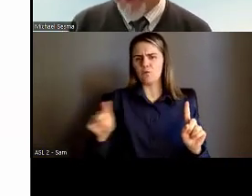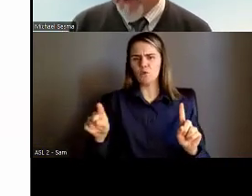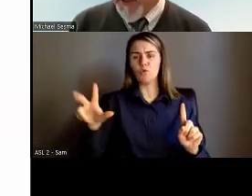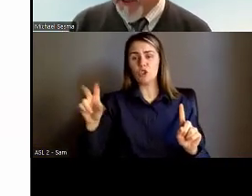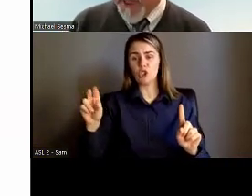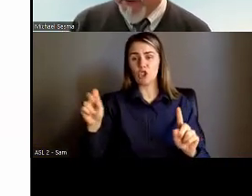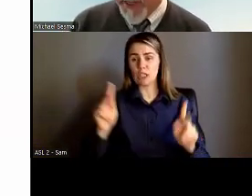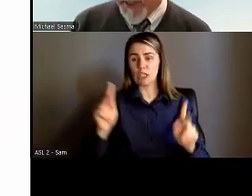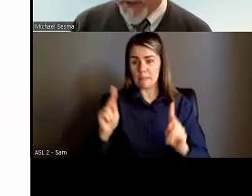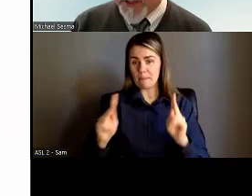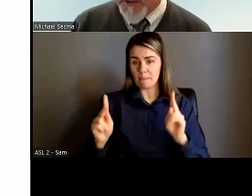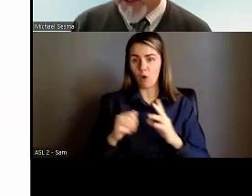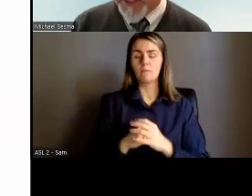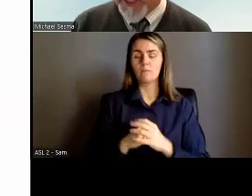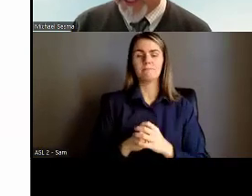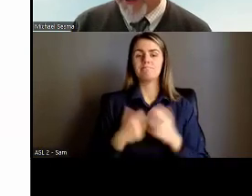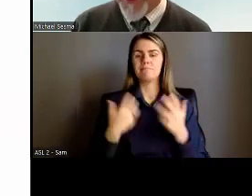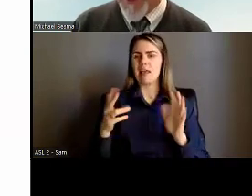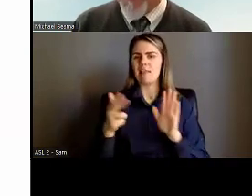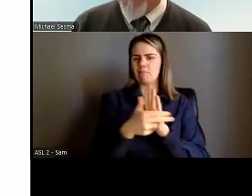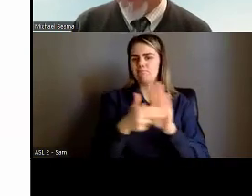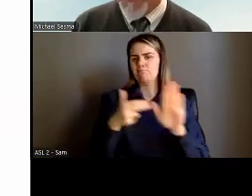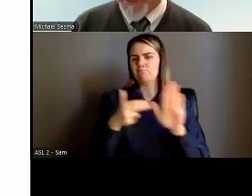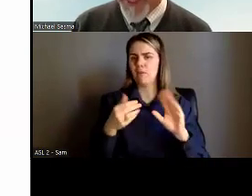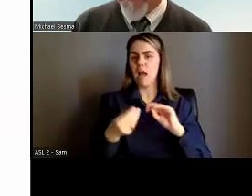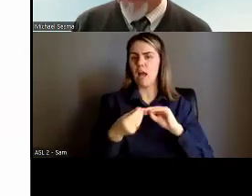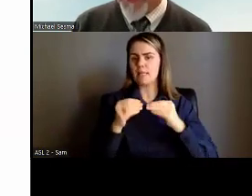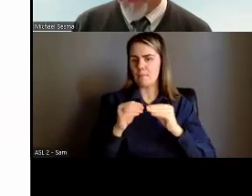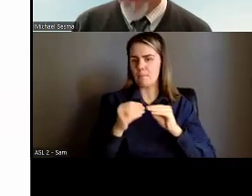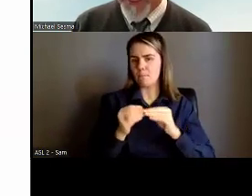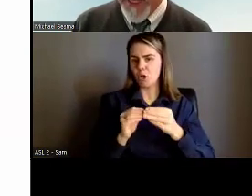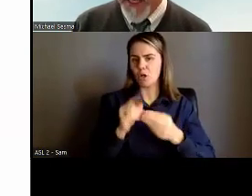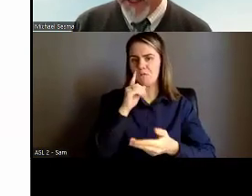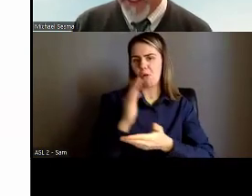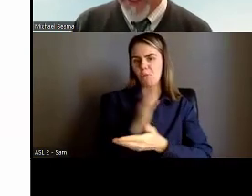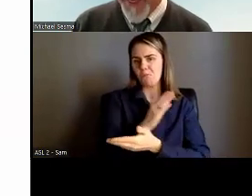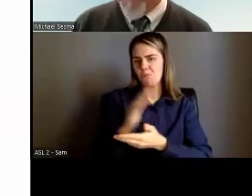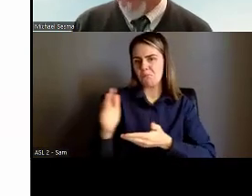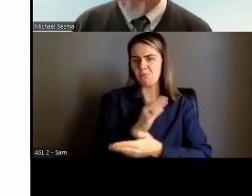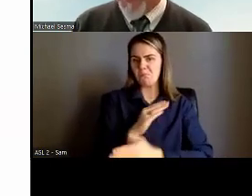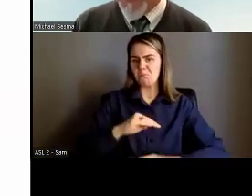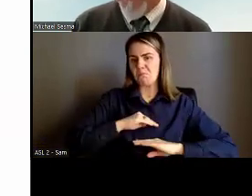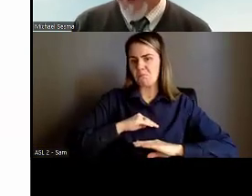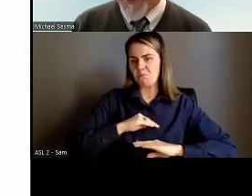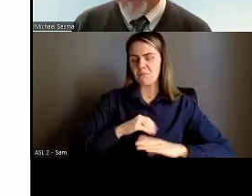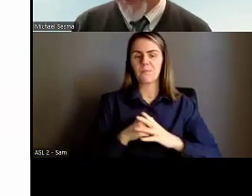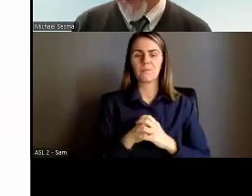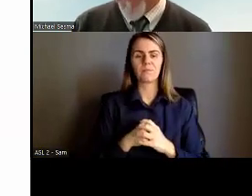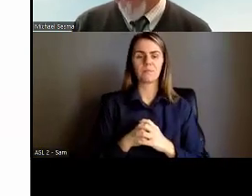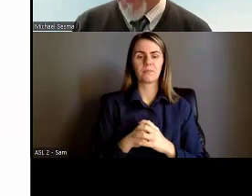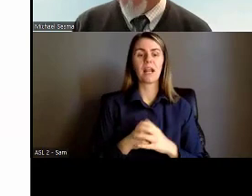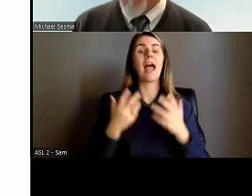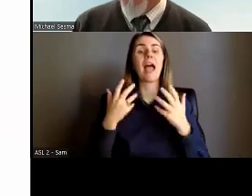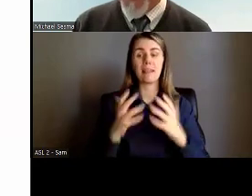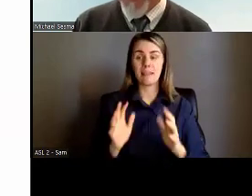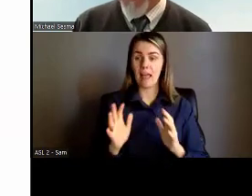that will be available to you in the eRA Commons that will happen 2 to 3 days after the meeting. And about a month after the meeting,